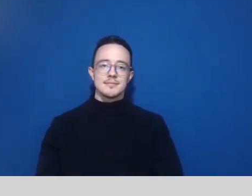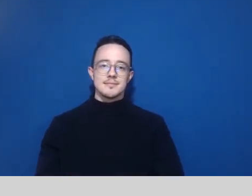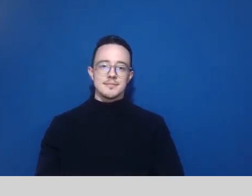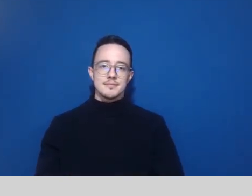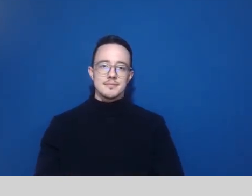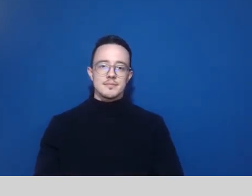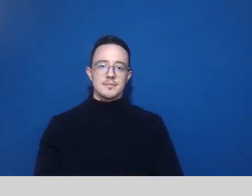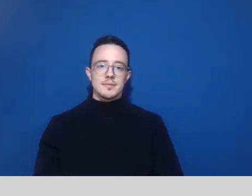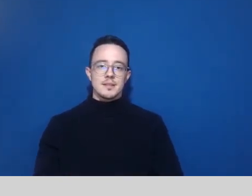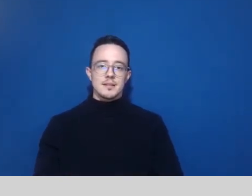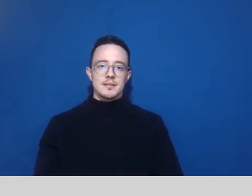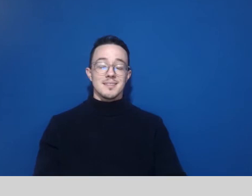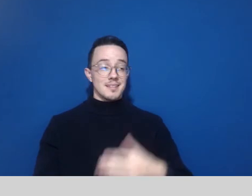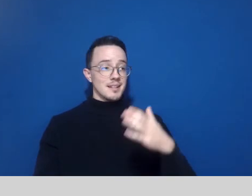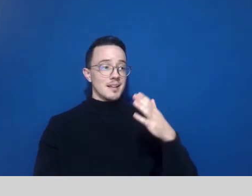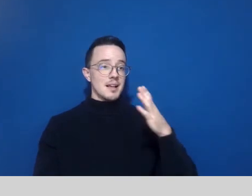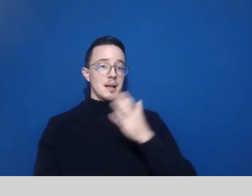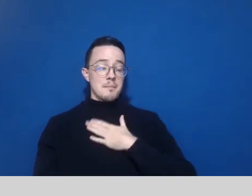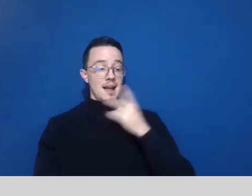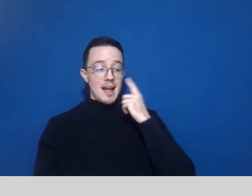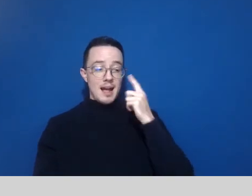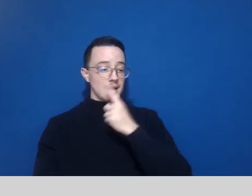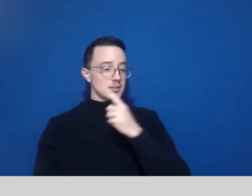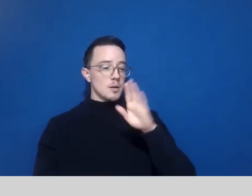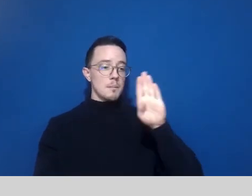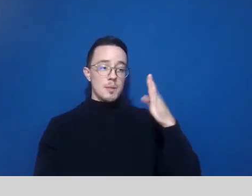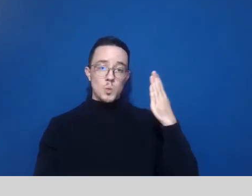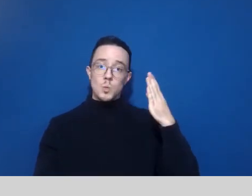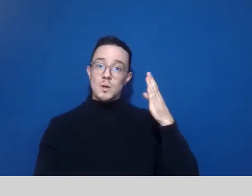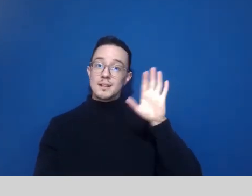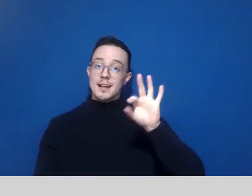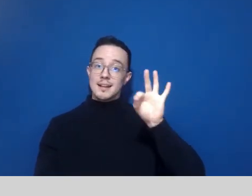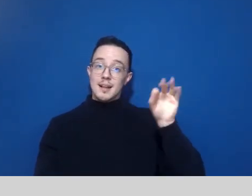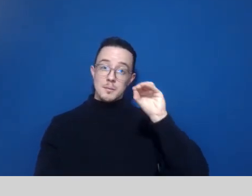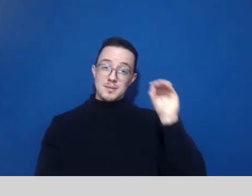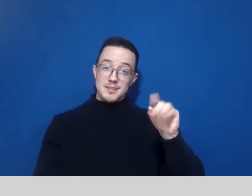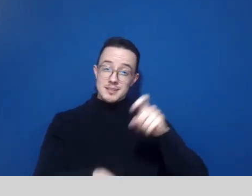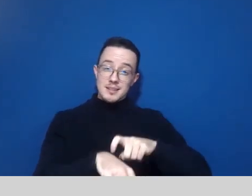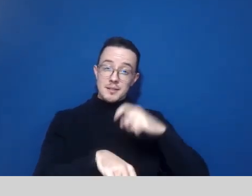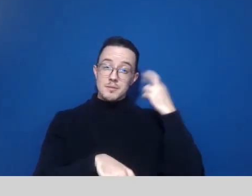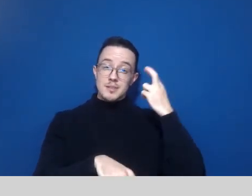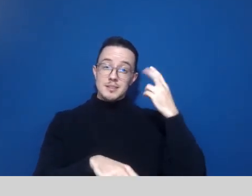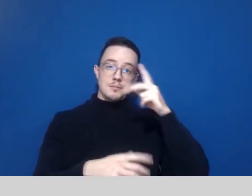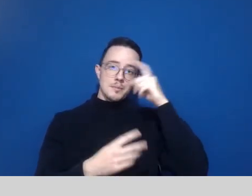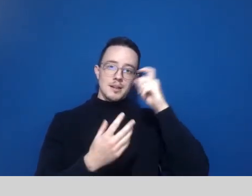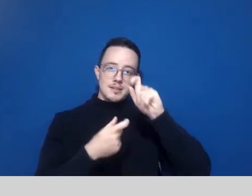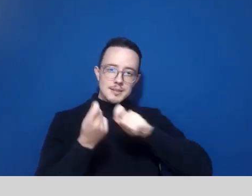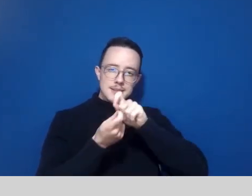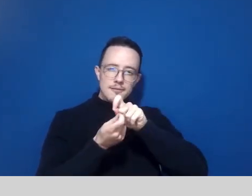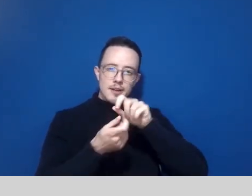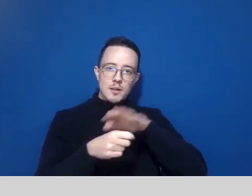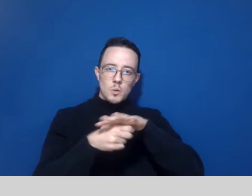Apparently, my eyes are blue 99% of the time because I have a GG genotype in this particular location on my genome.